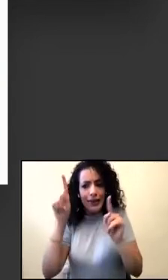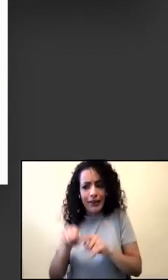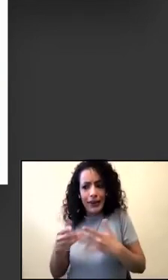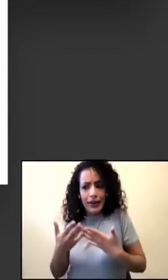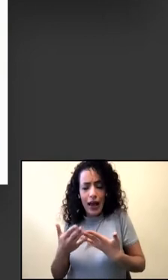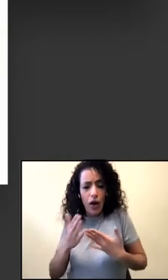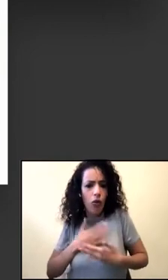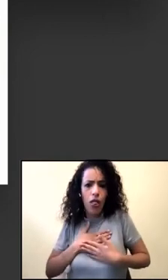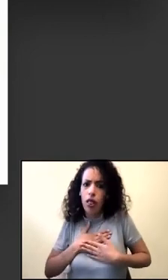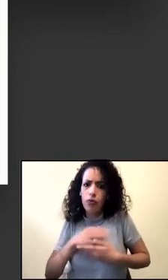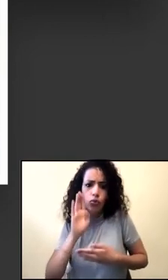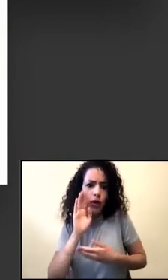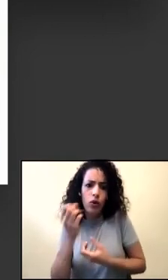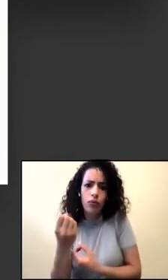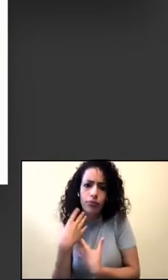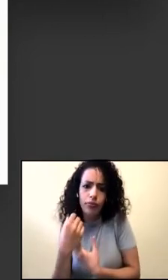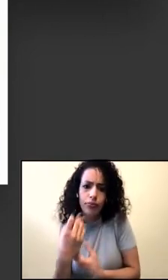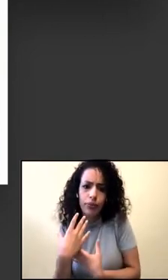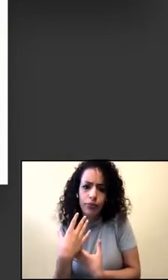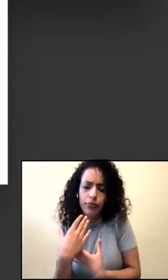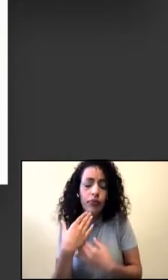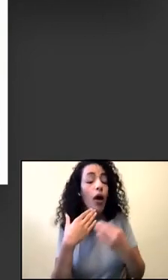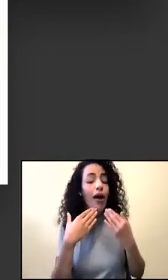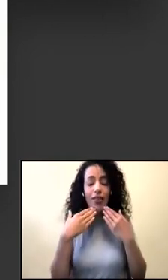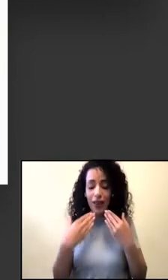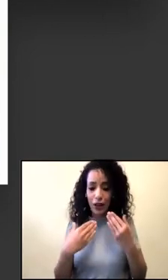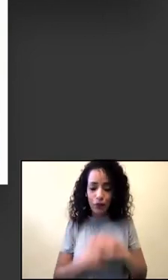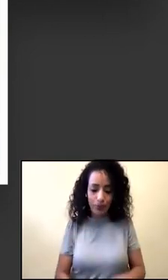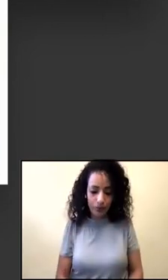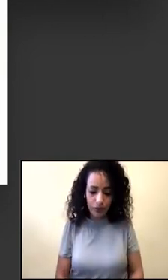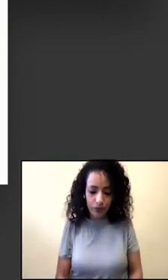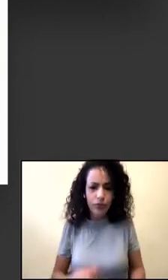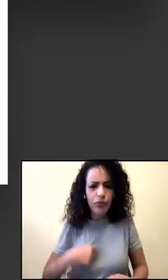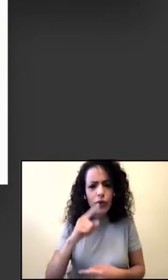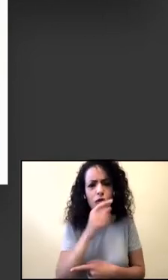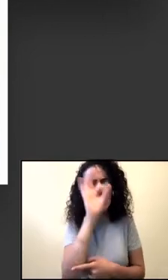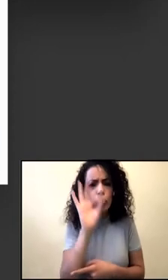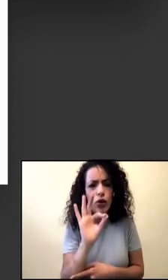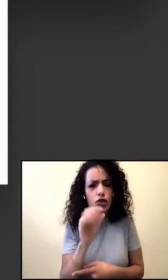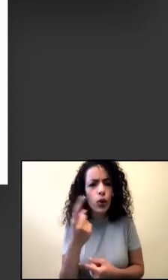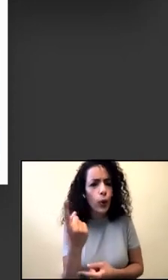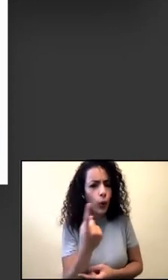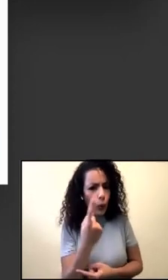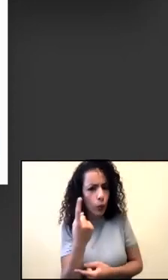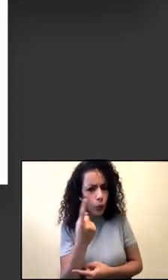Thank you. Well, I guess so the first question for me is who is recording history, and whether